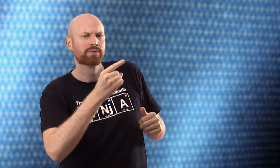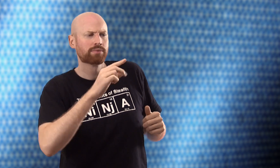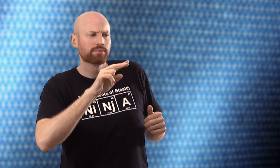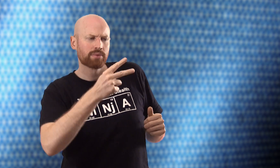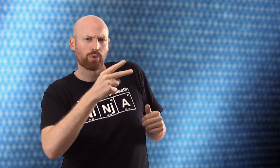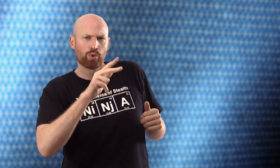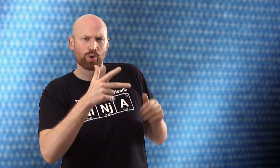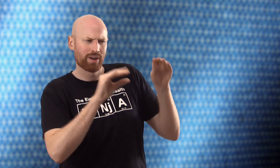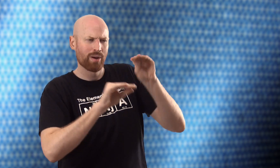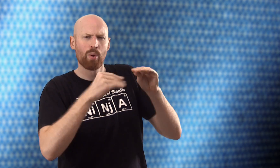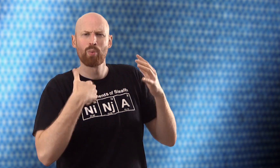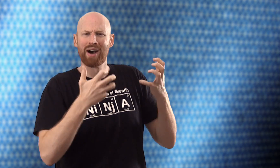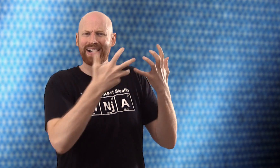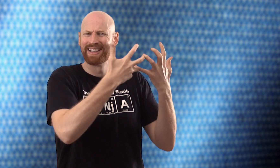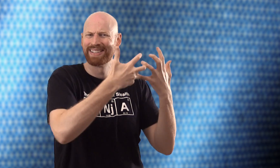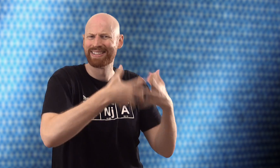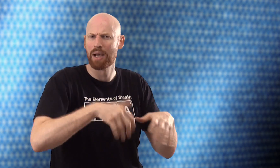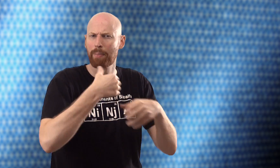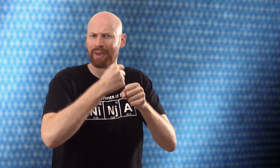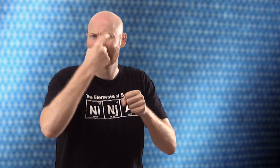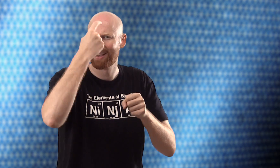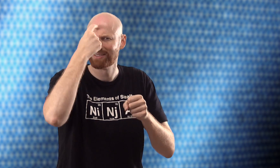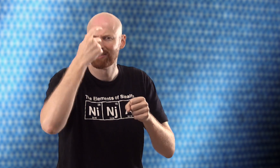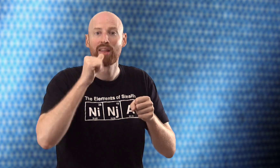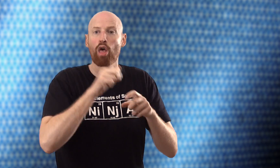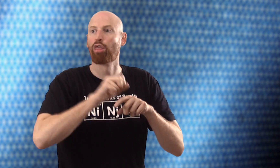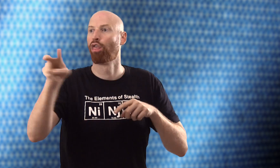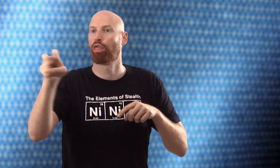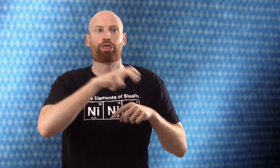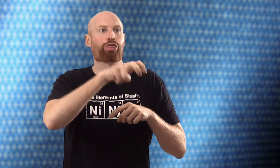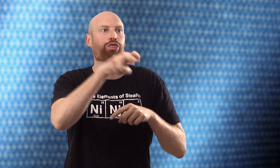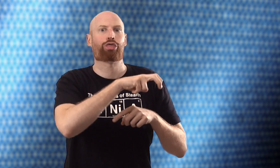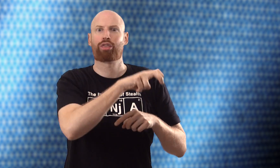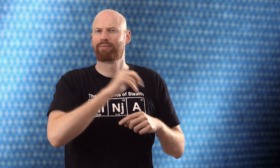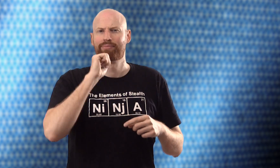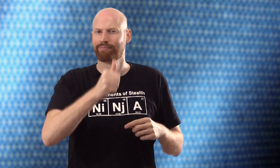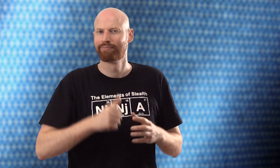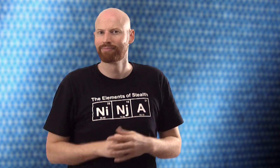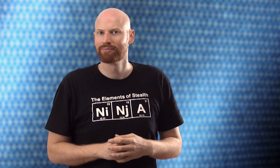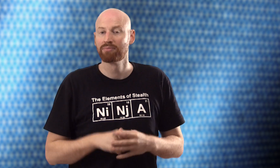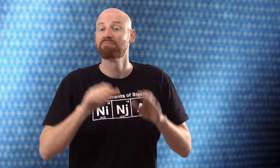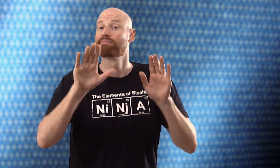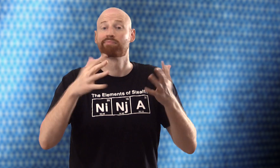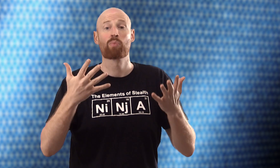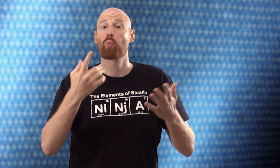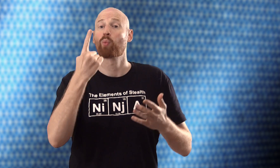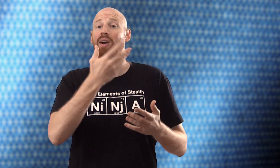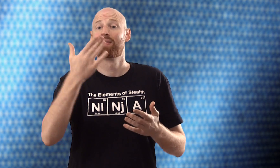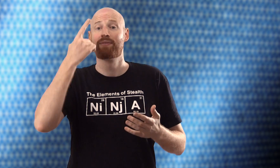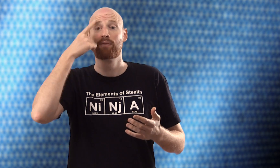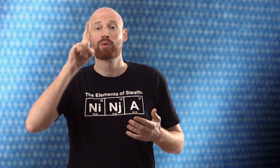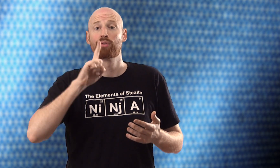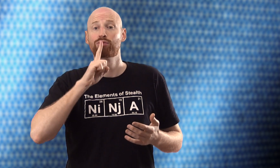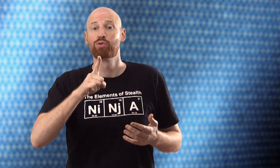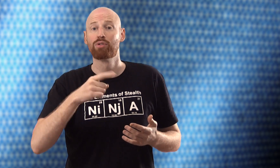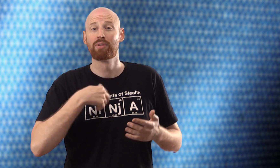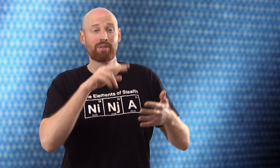been trying to figure out, What order should we do this, to kind of streamline all the thoughts? I don't want to feel like it's jumping all over the place. One thing for sure is,